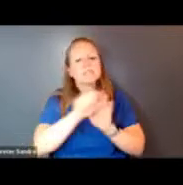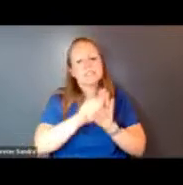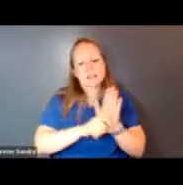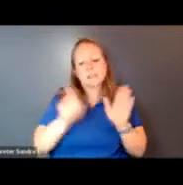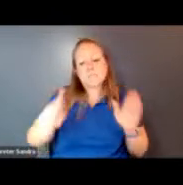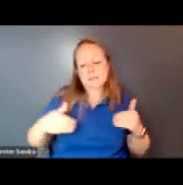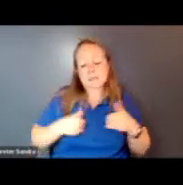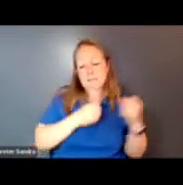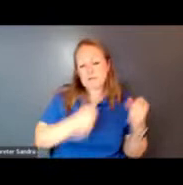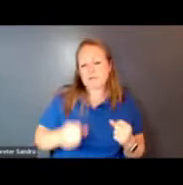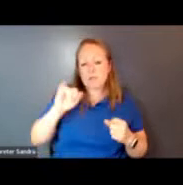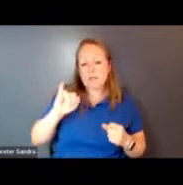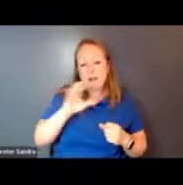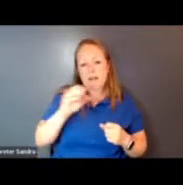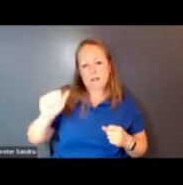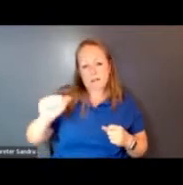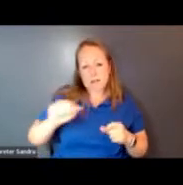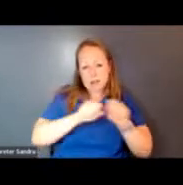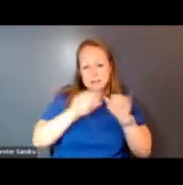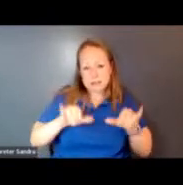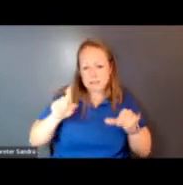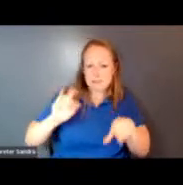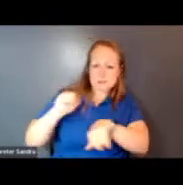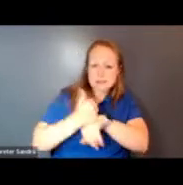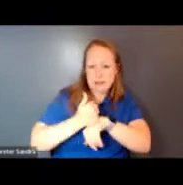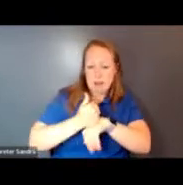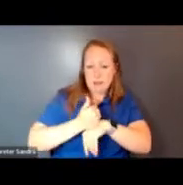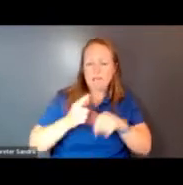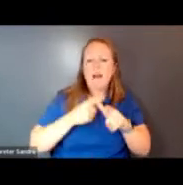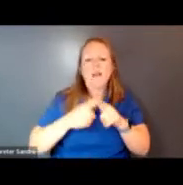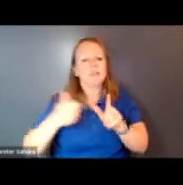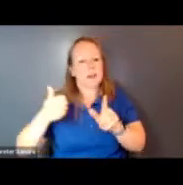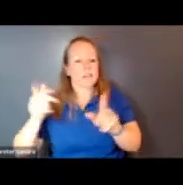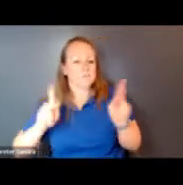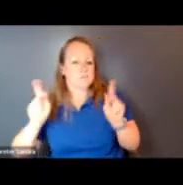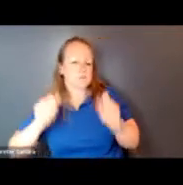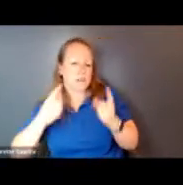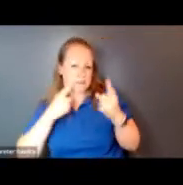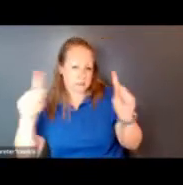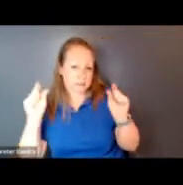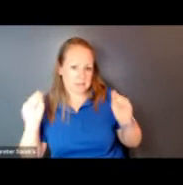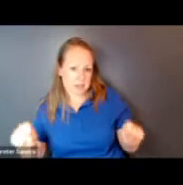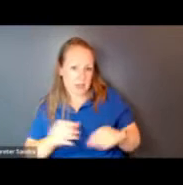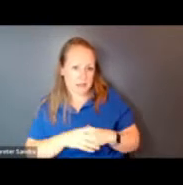systems in place so that people can be successful with self direction. Most people don't just, you know, wake up one day